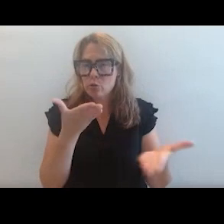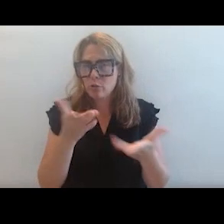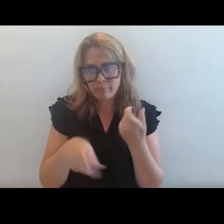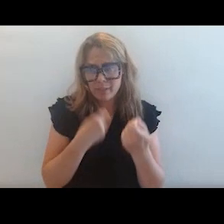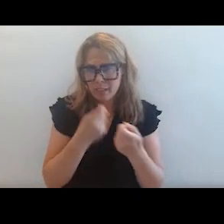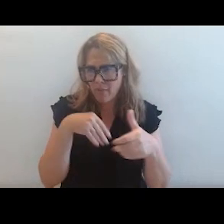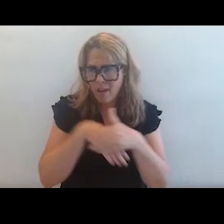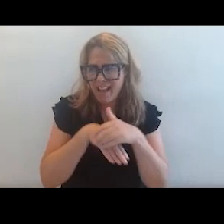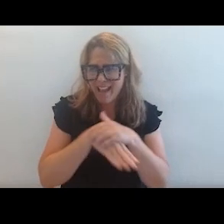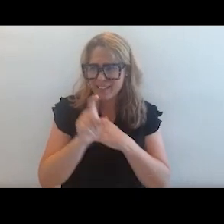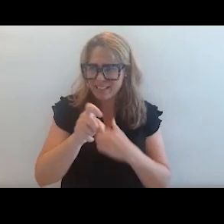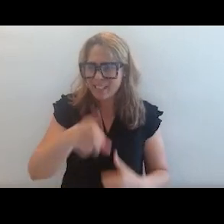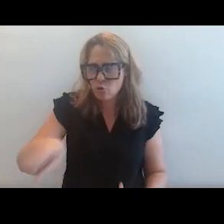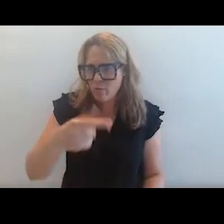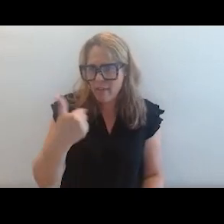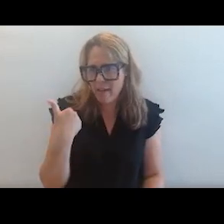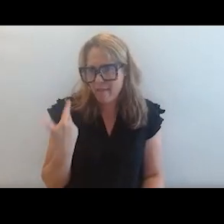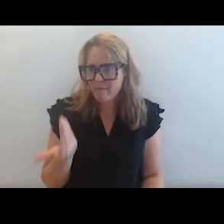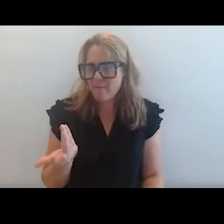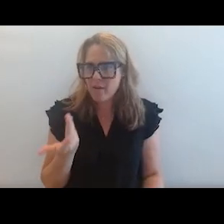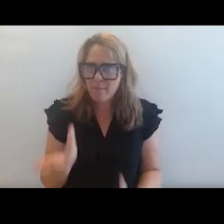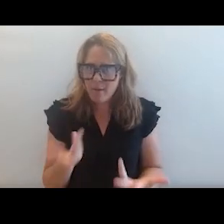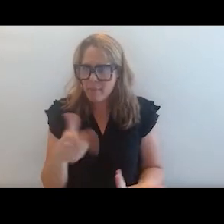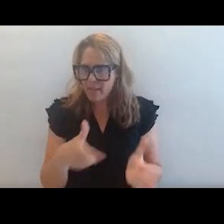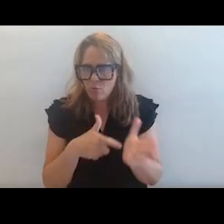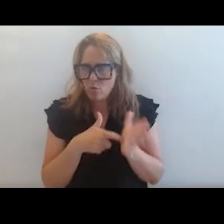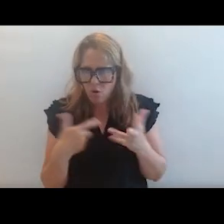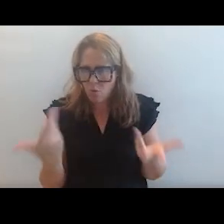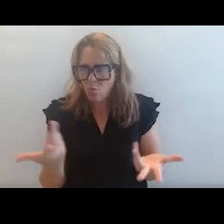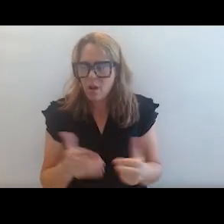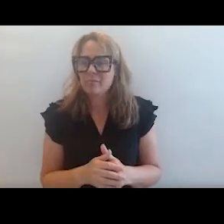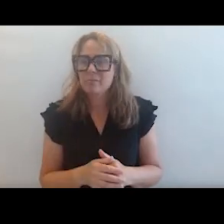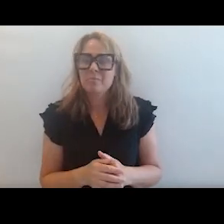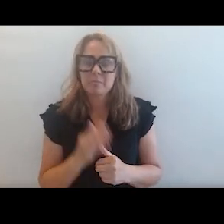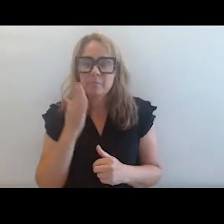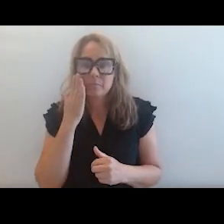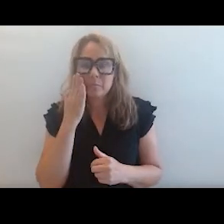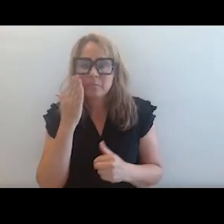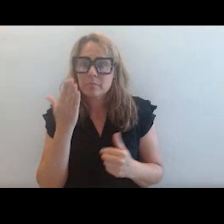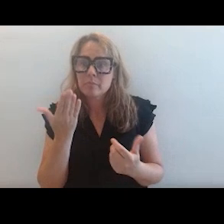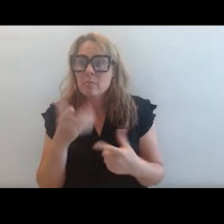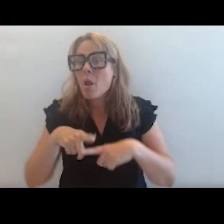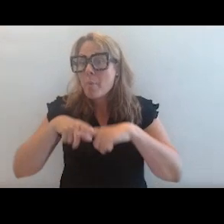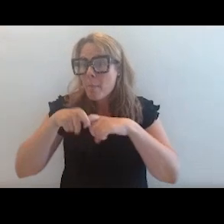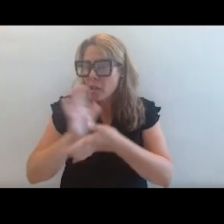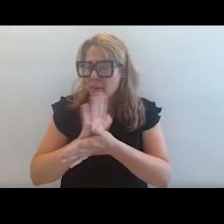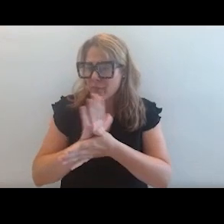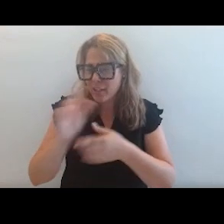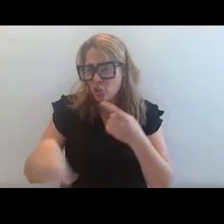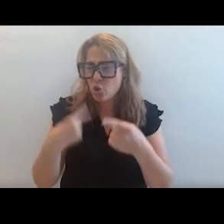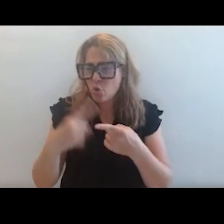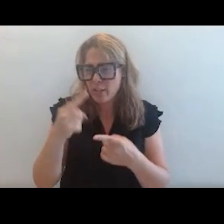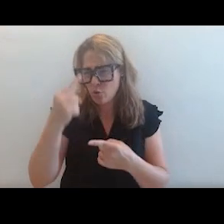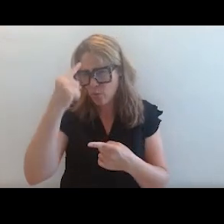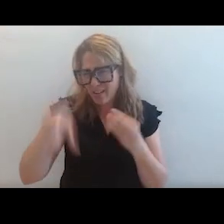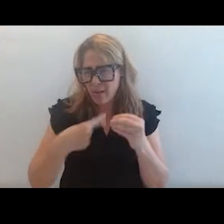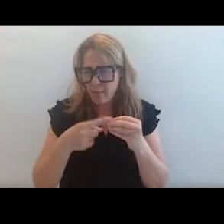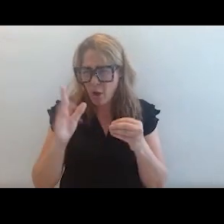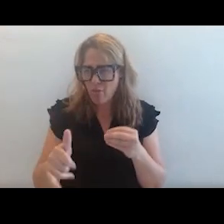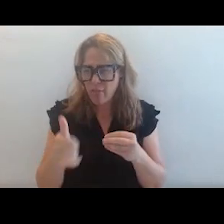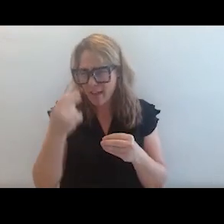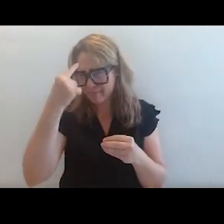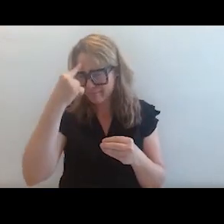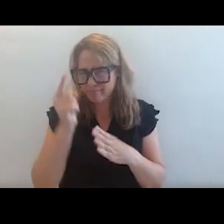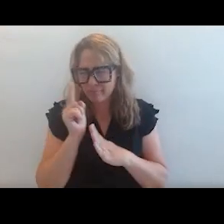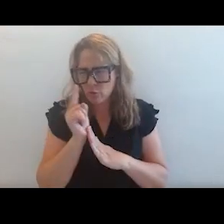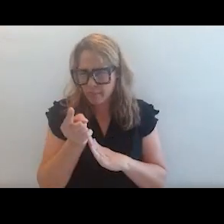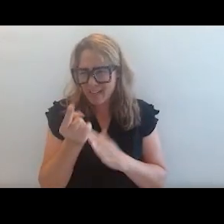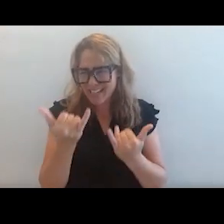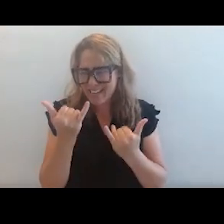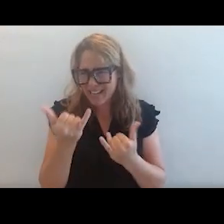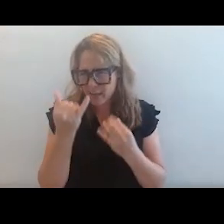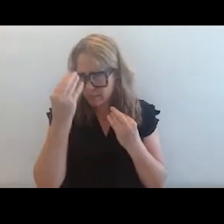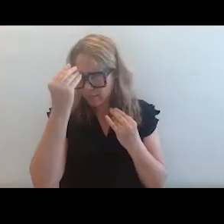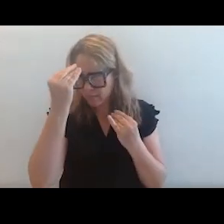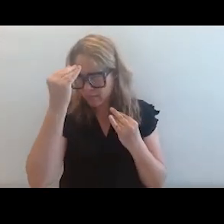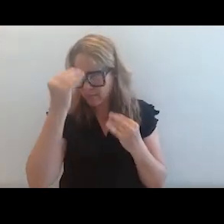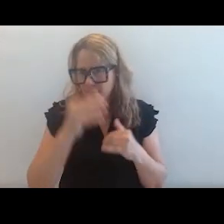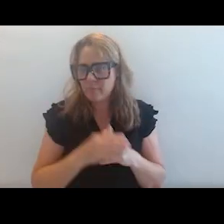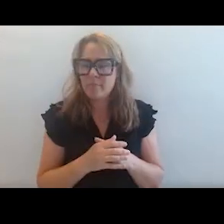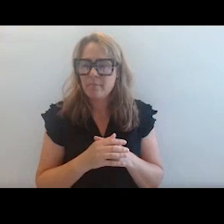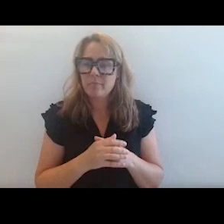needs or accommodations might they require? Pause the video while you think about that.